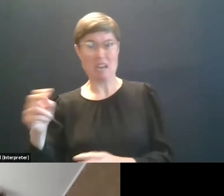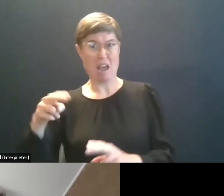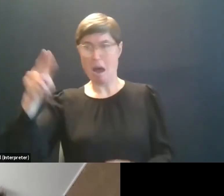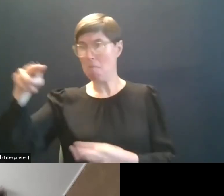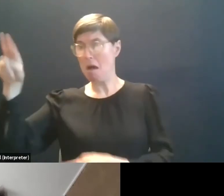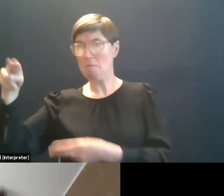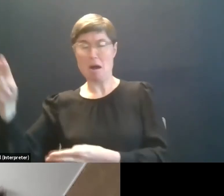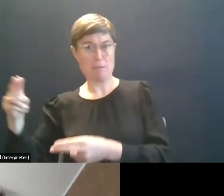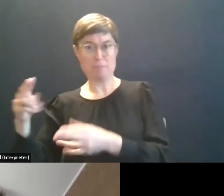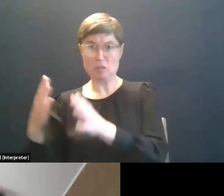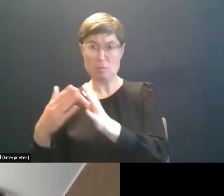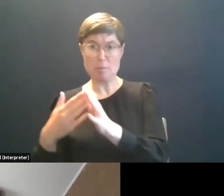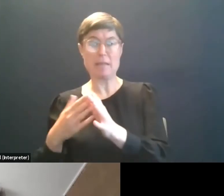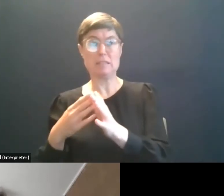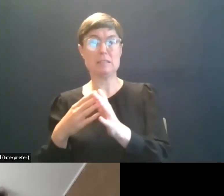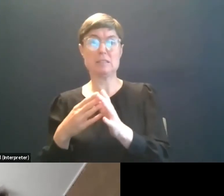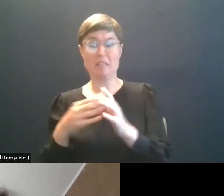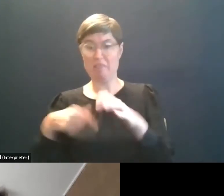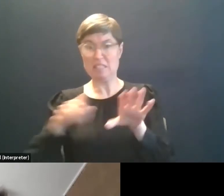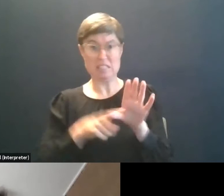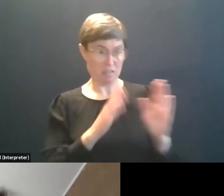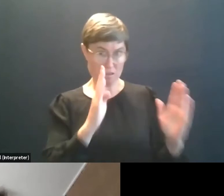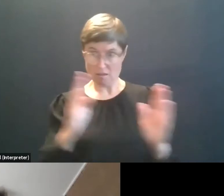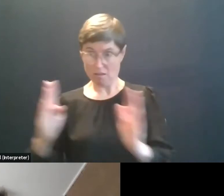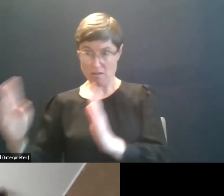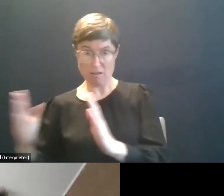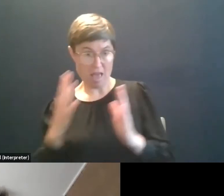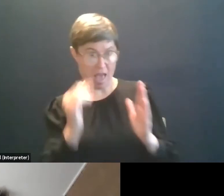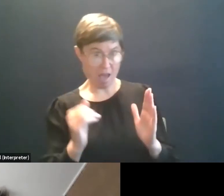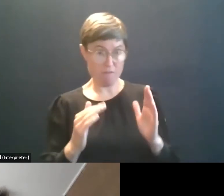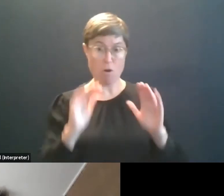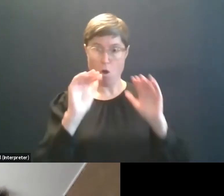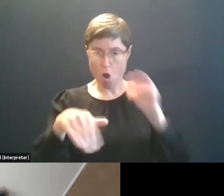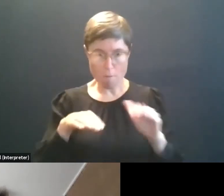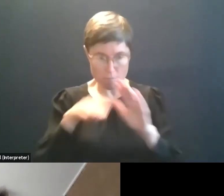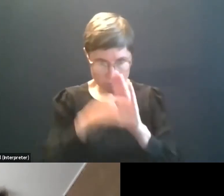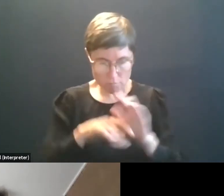on which phase we have been in with lockdowns and stresses and strains, you wouldn't be